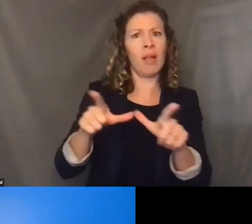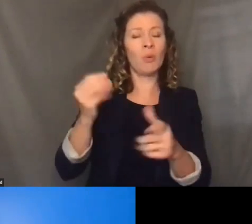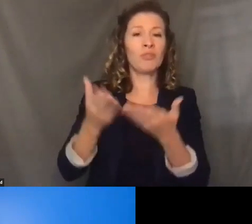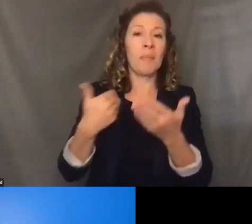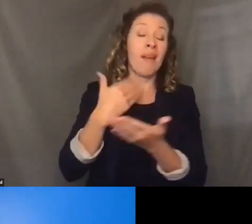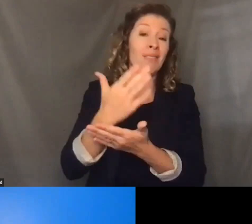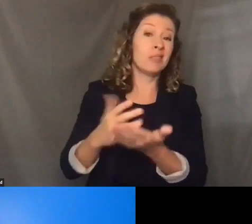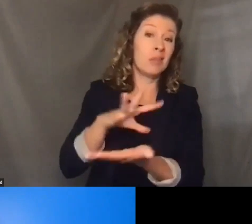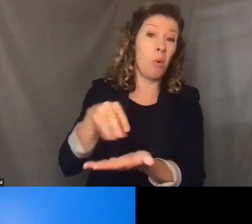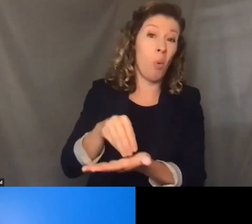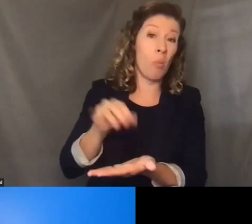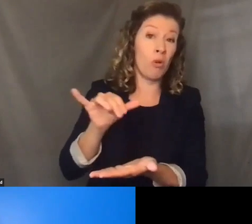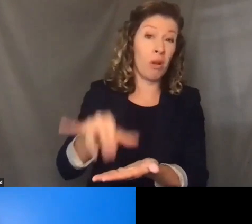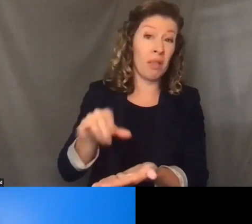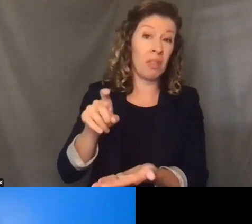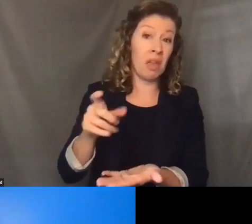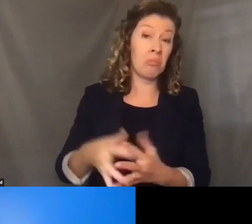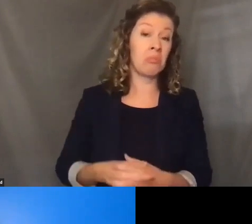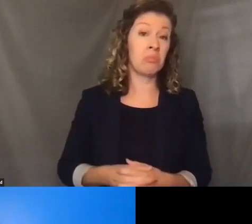this kind thank you